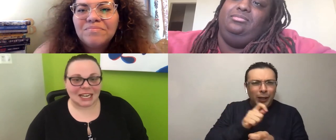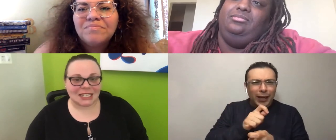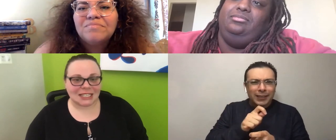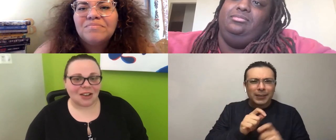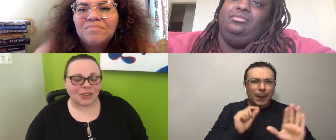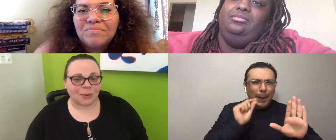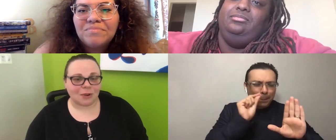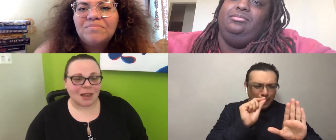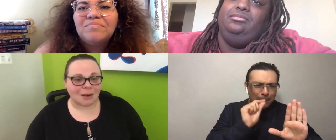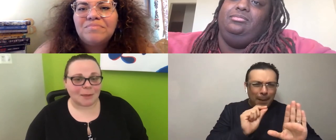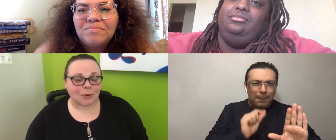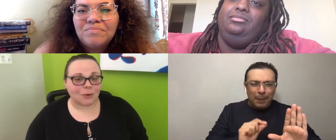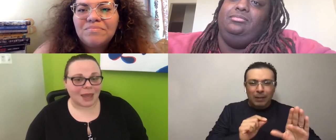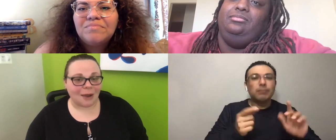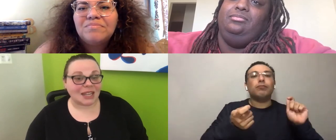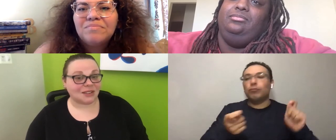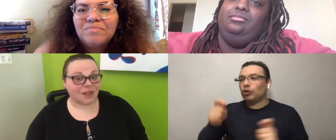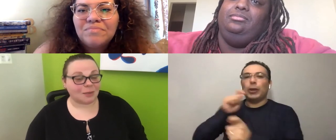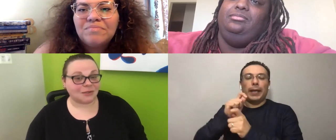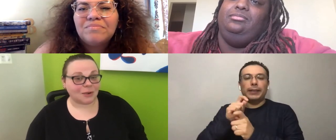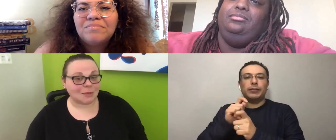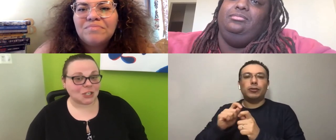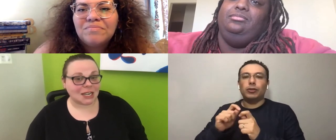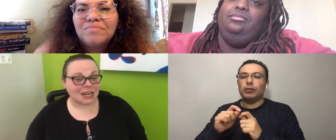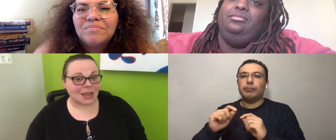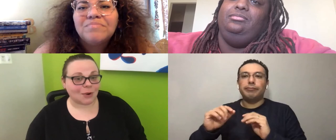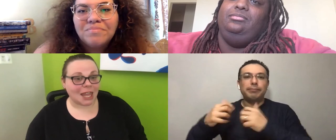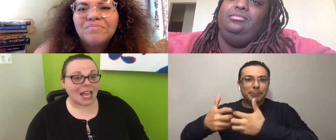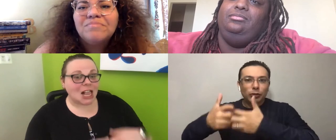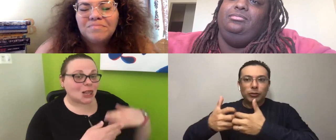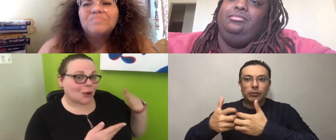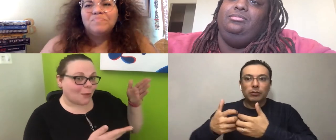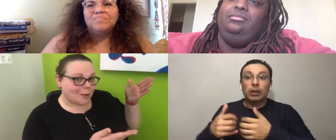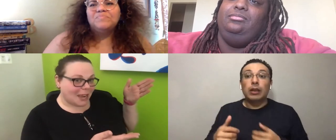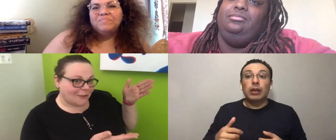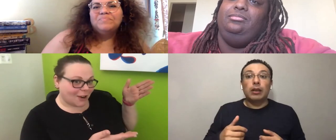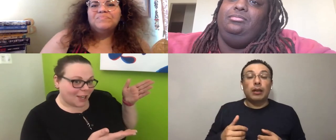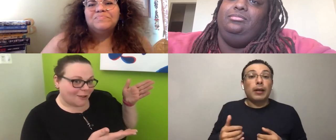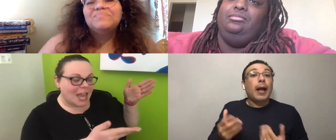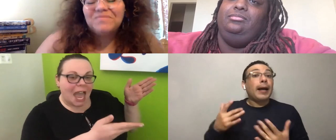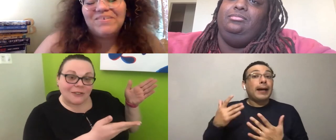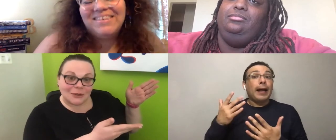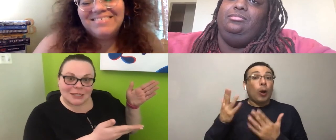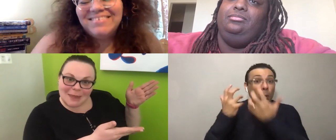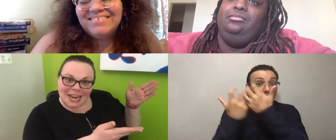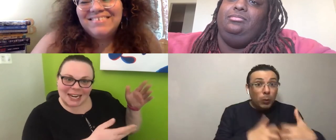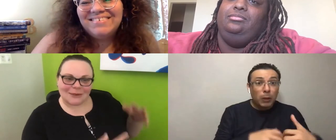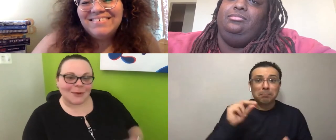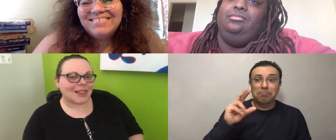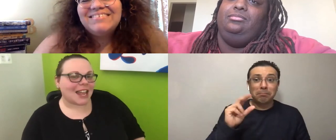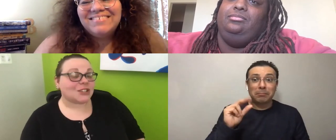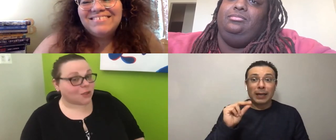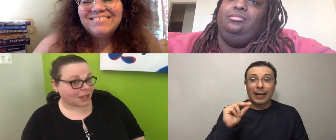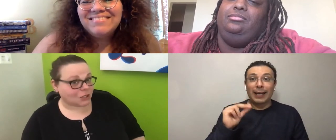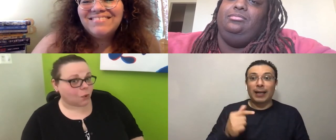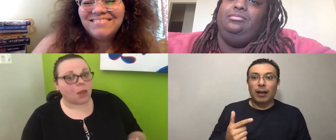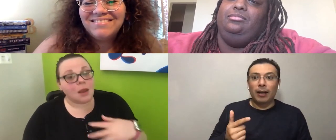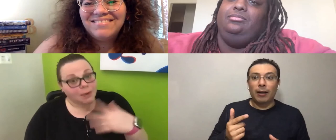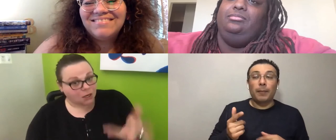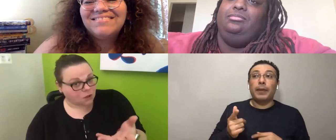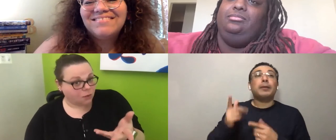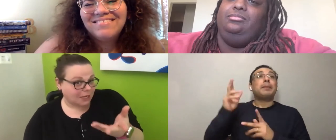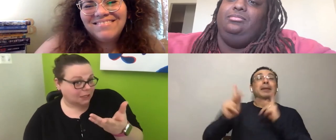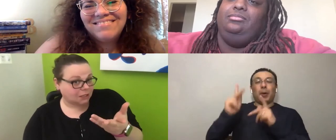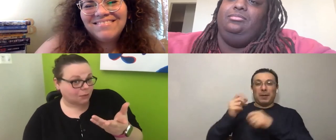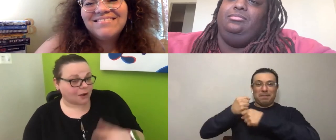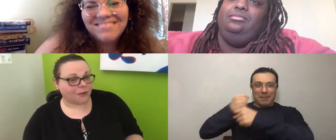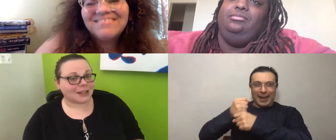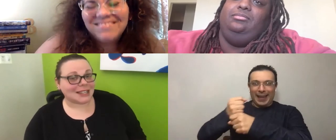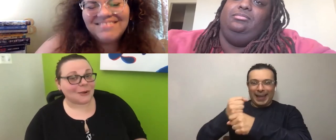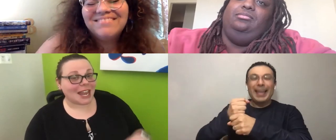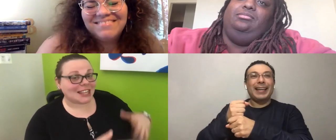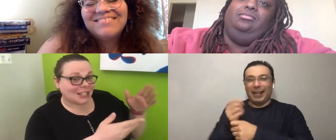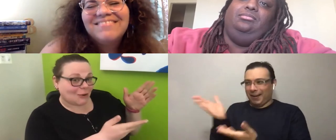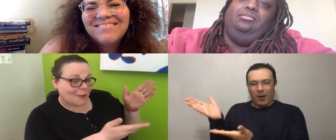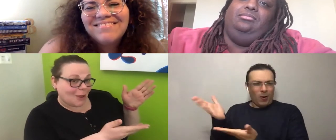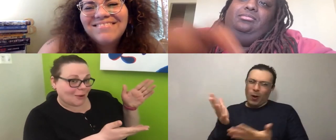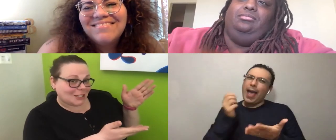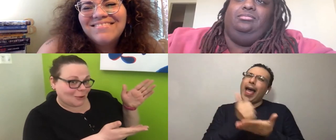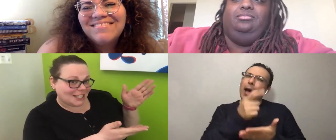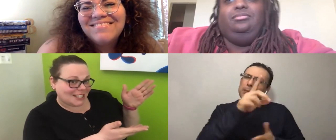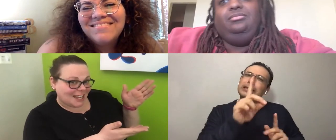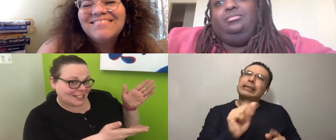There were a lot of people who went out and developed a voting machine and were like, “Look what we made for you.” After it was made. And we were like, “So that's cool, but here's all the ways it doesn't work for us.” And they were like, “That's great—we already sold it to 10 states.”